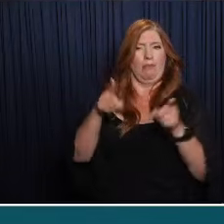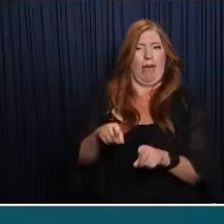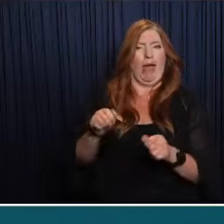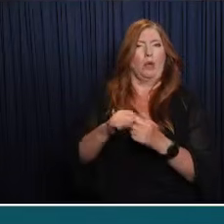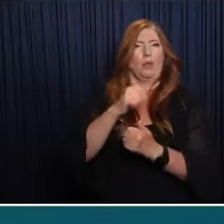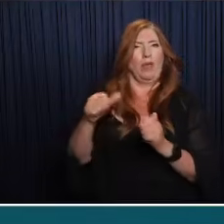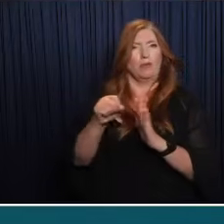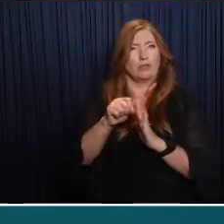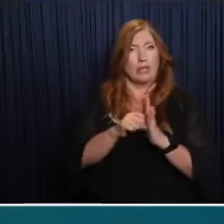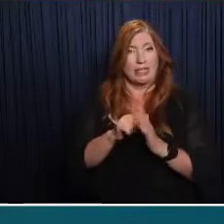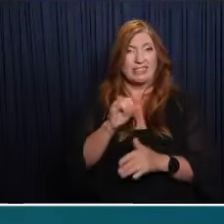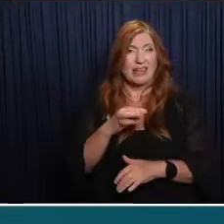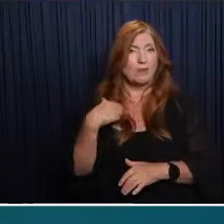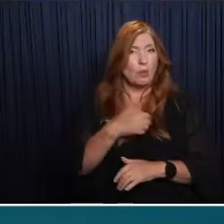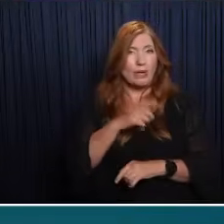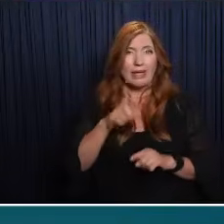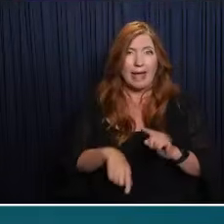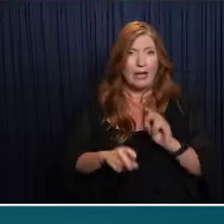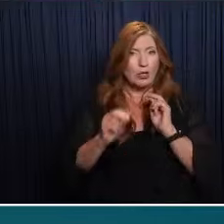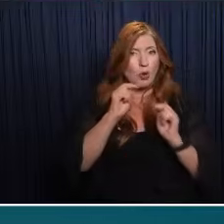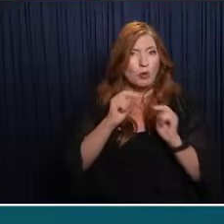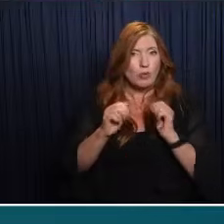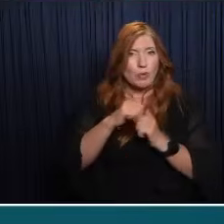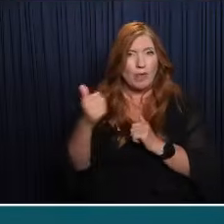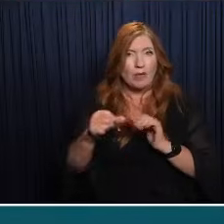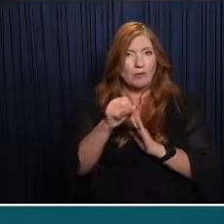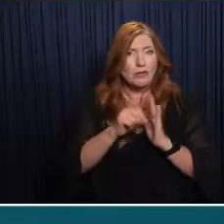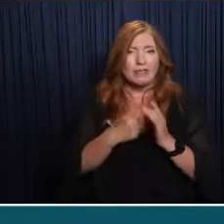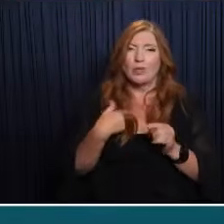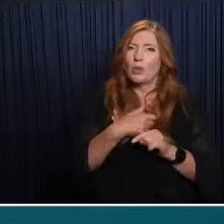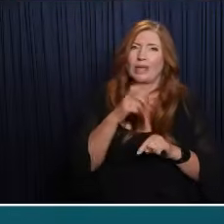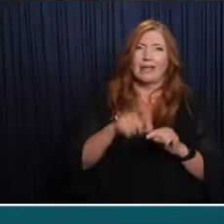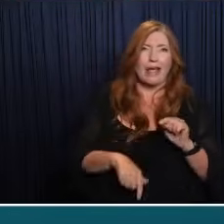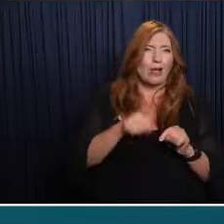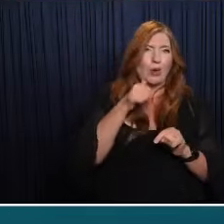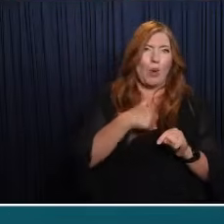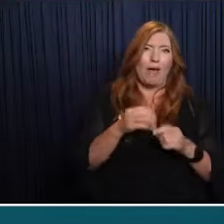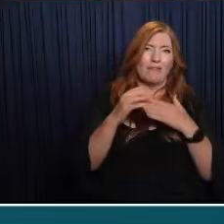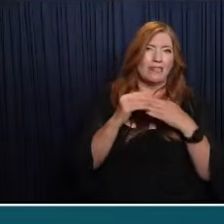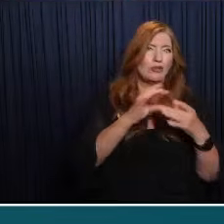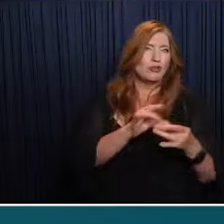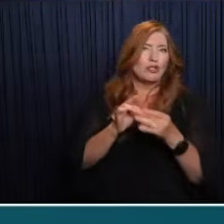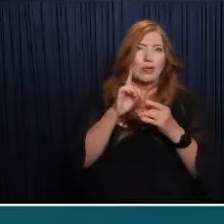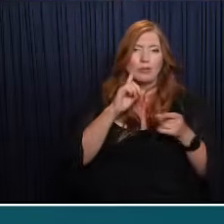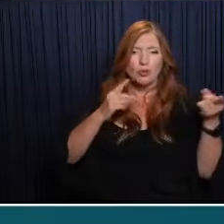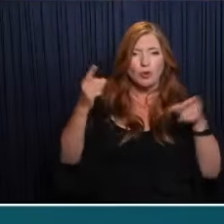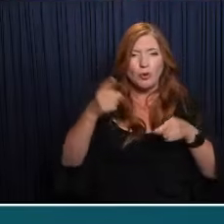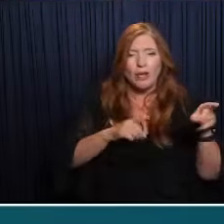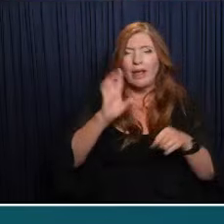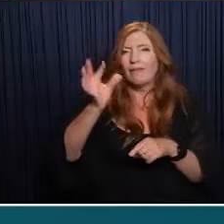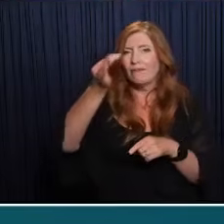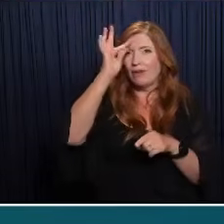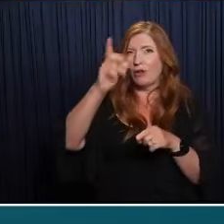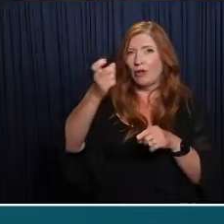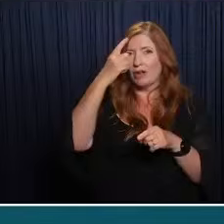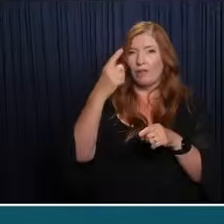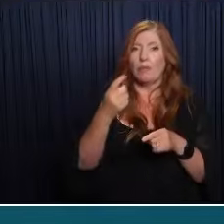GETTING WATER TO RIO VERDE. WHEN YOU HAVE A PACT WITH THE